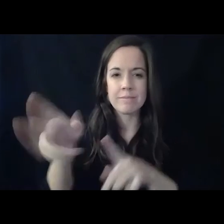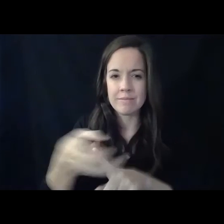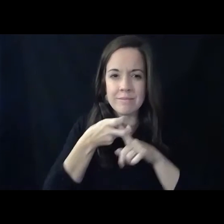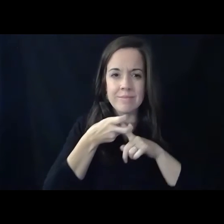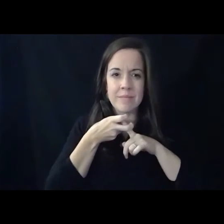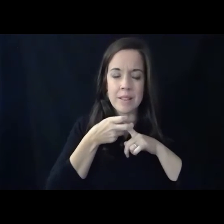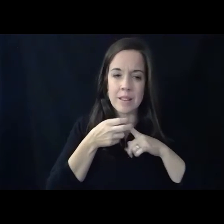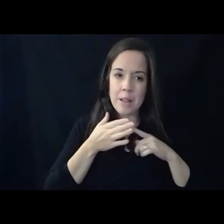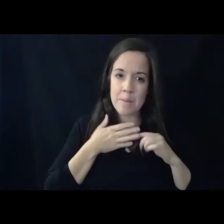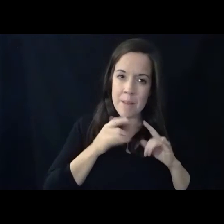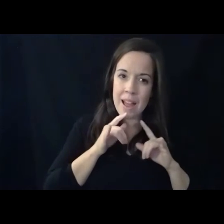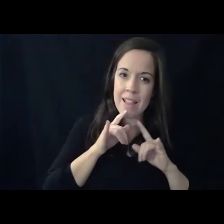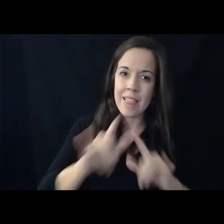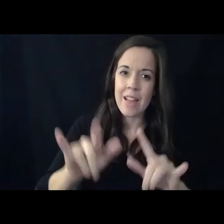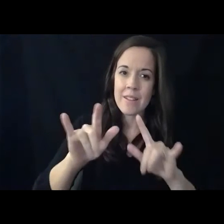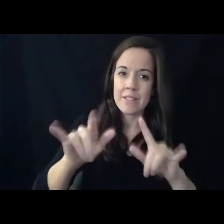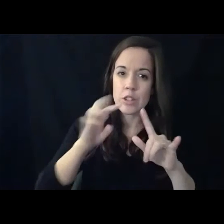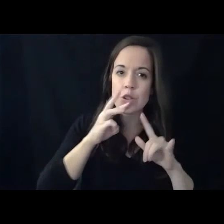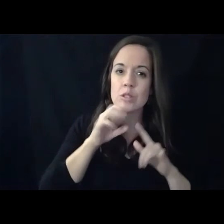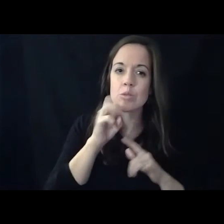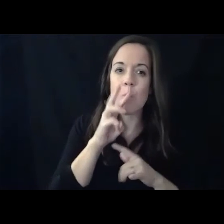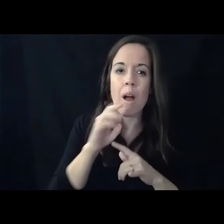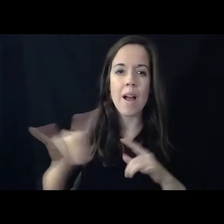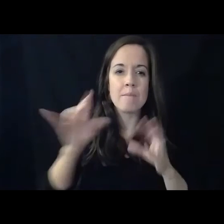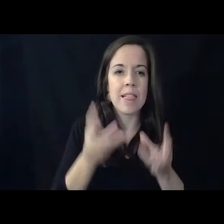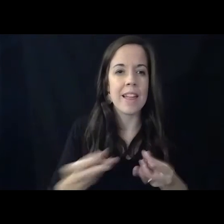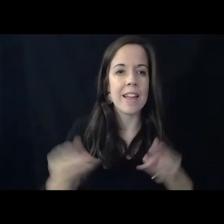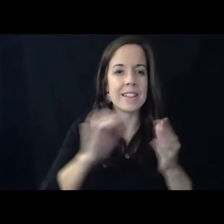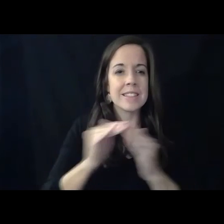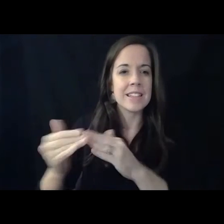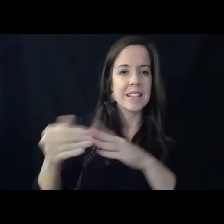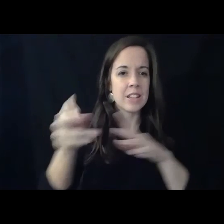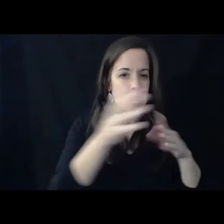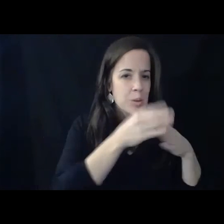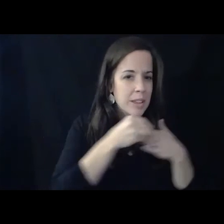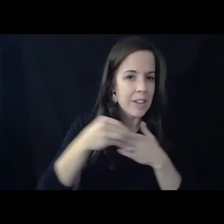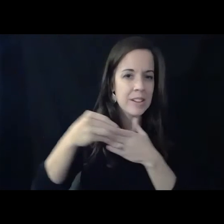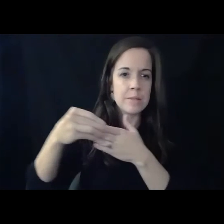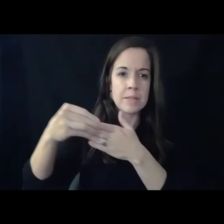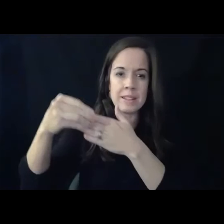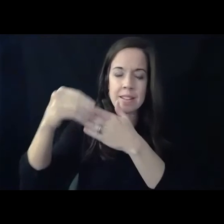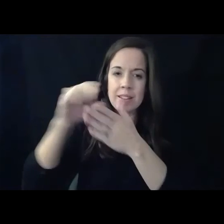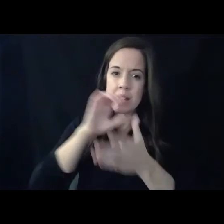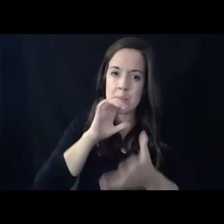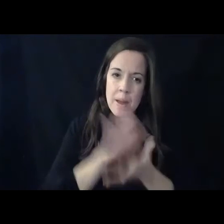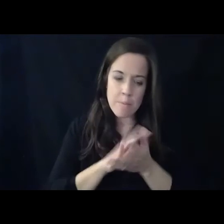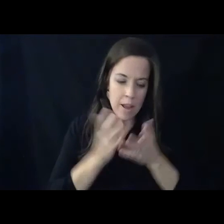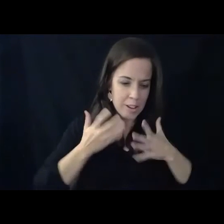your swampland city, you carried me, my bridal dress the woven mesh of trawler net